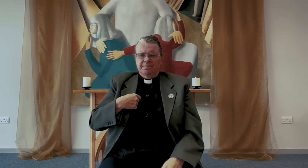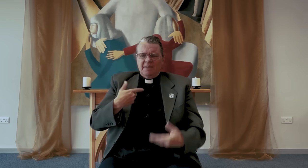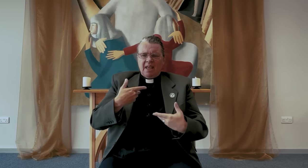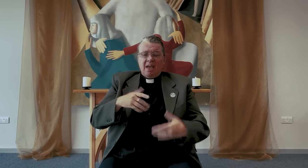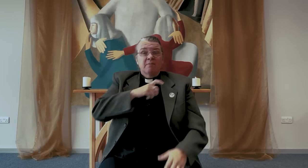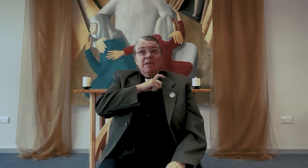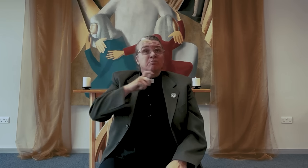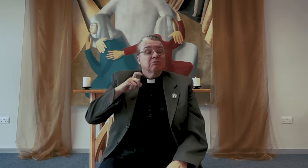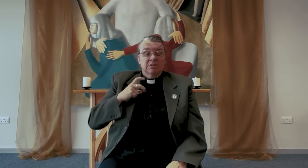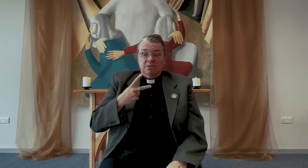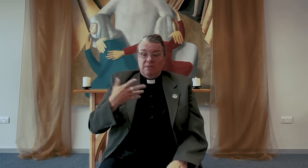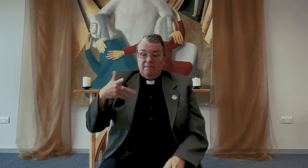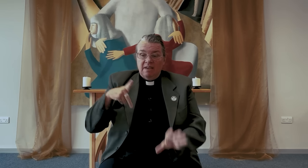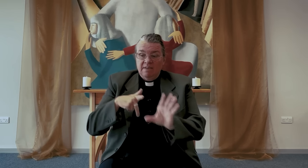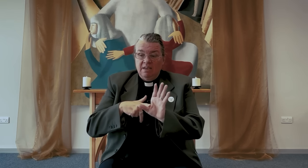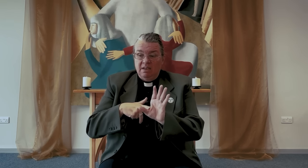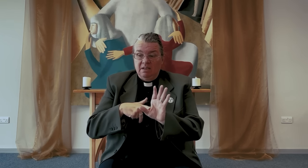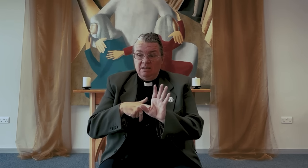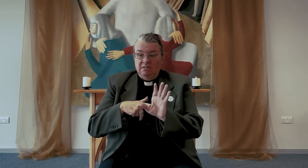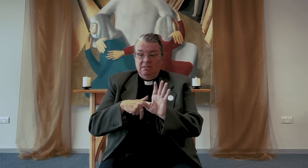I've been a priest for 25 years,